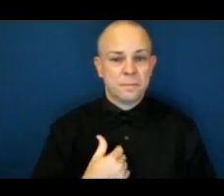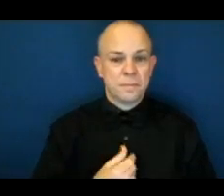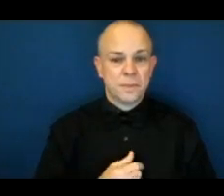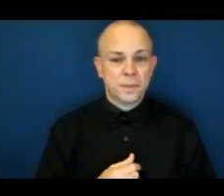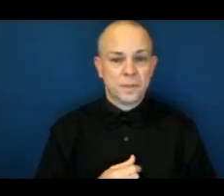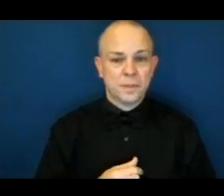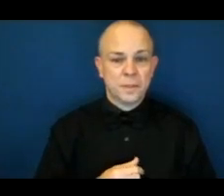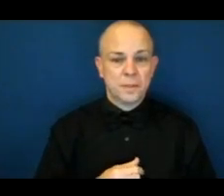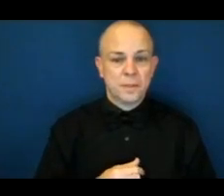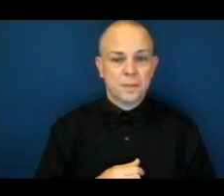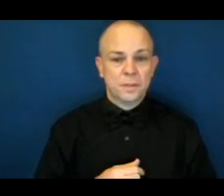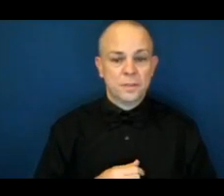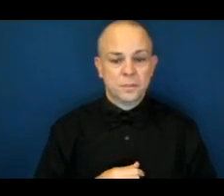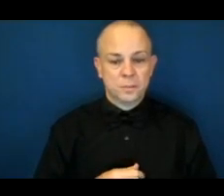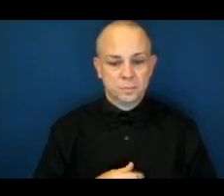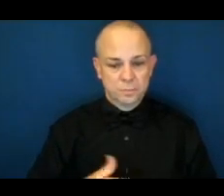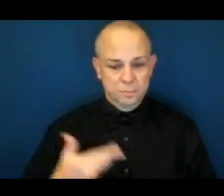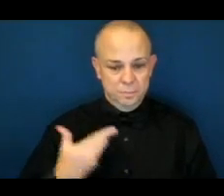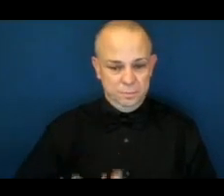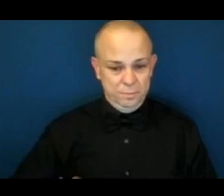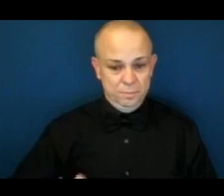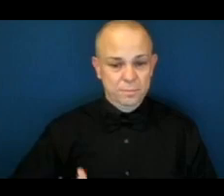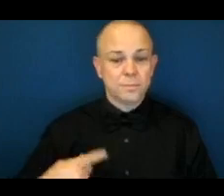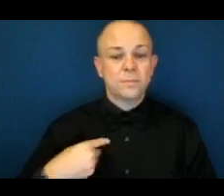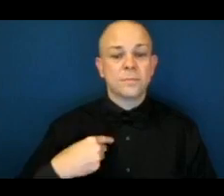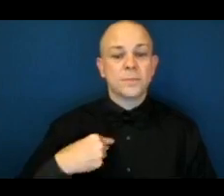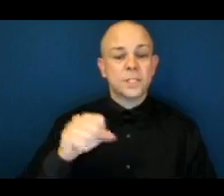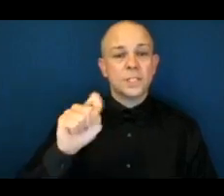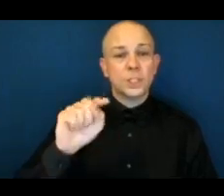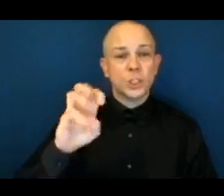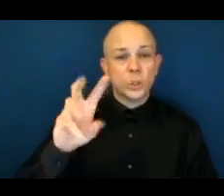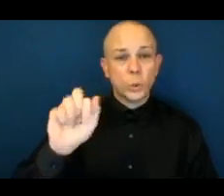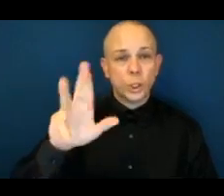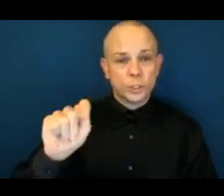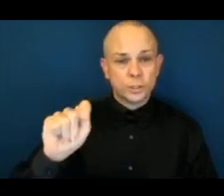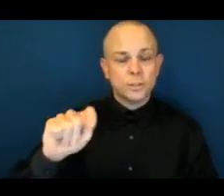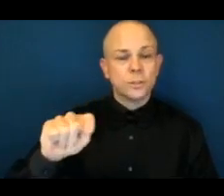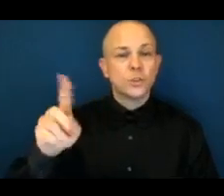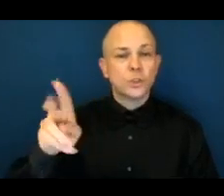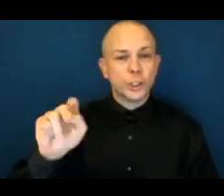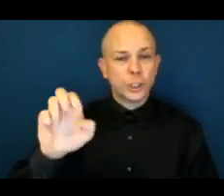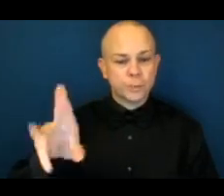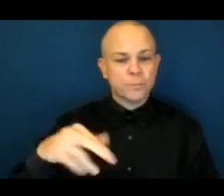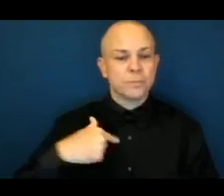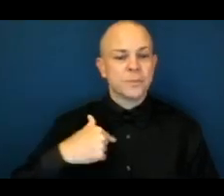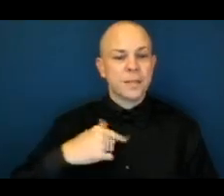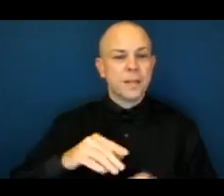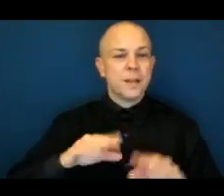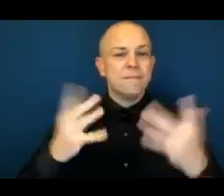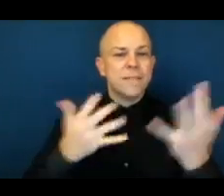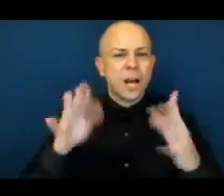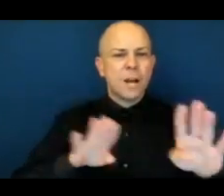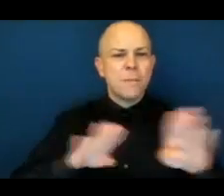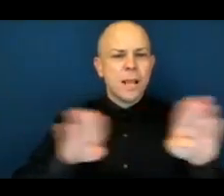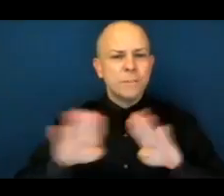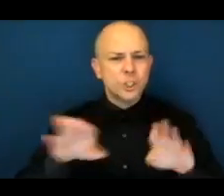Good evening Stuart Turner fire behavior so as a fire behavior analyst for the southwest uh team one i predict what the fire's